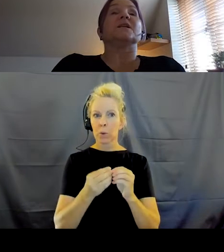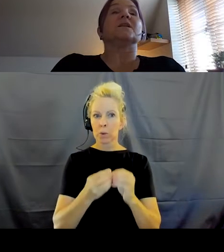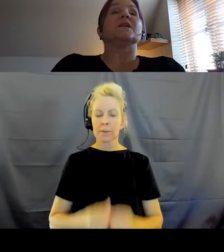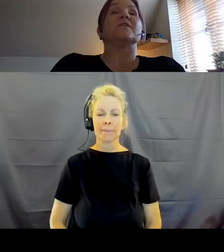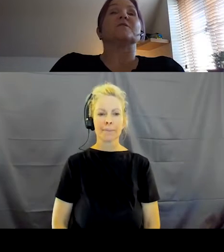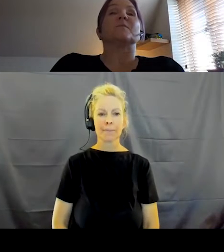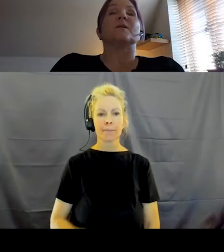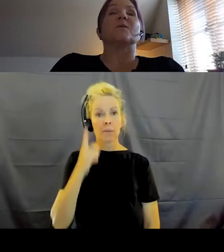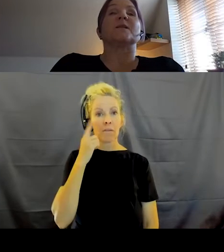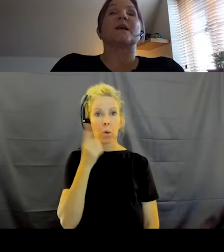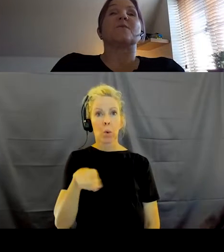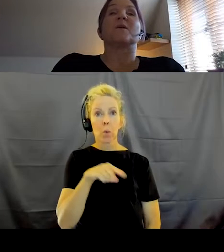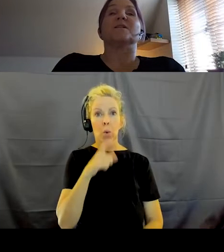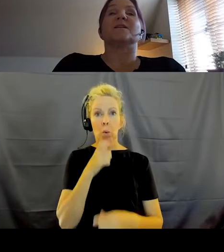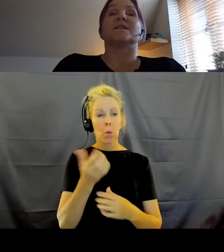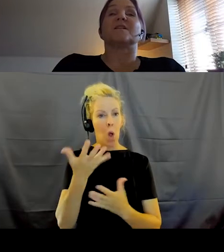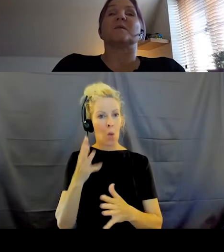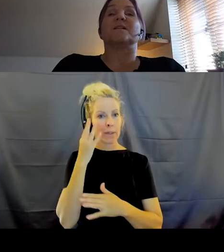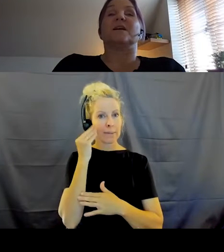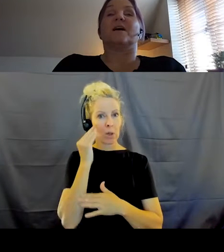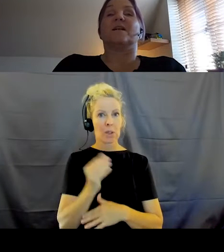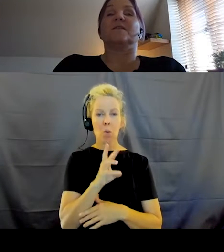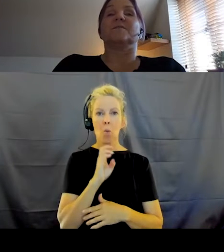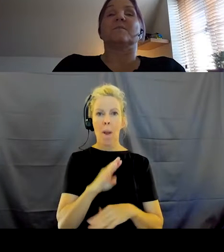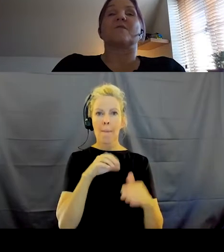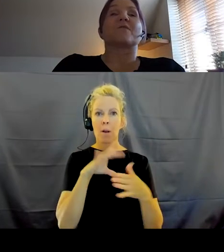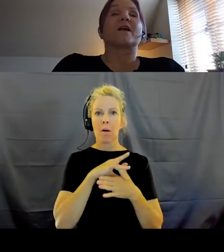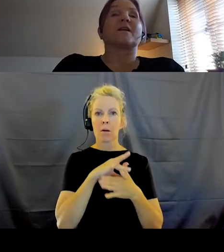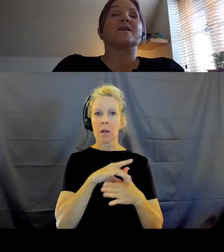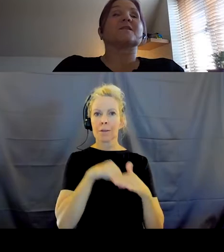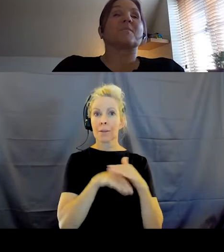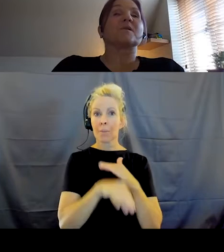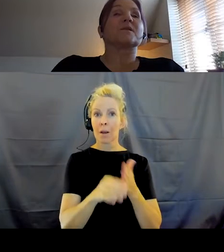particularly those familiar with the Web content accessibility got by my to recognize the numbers